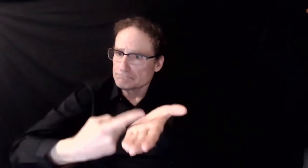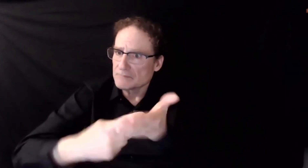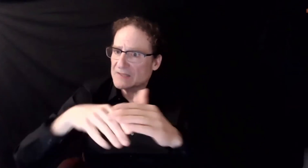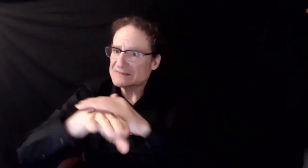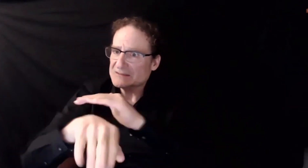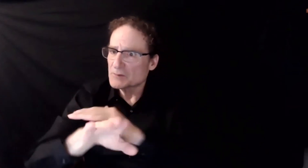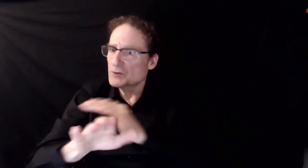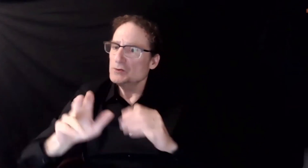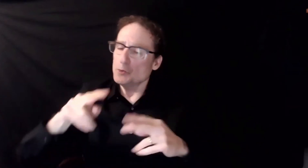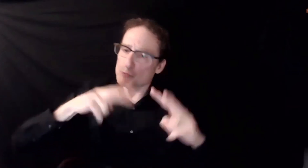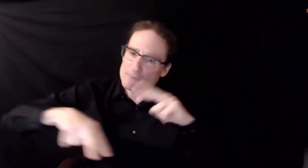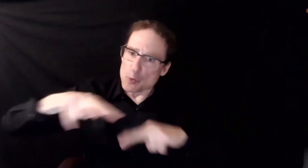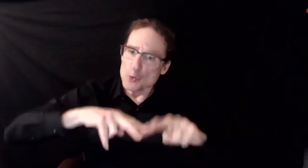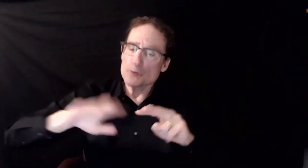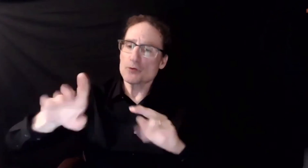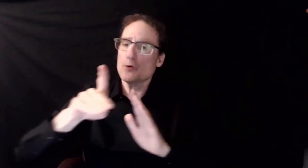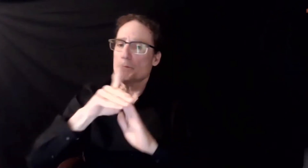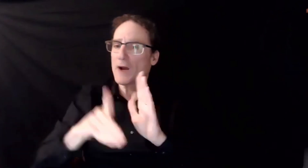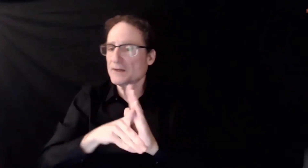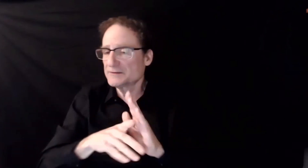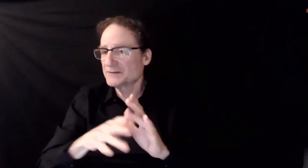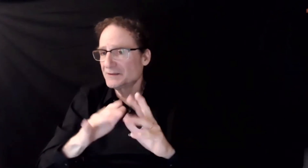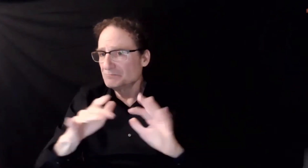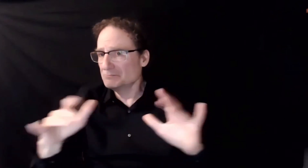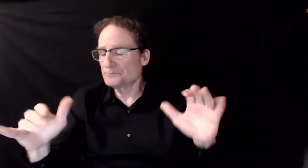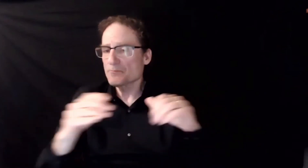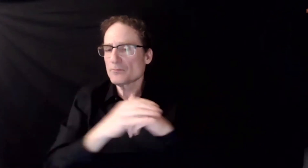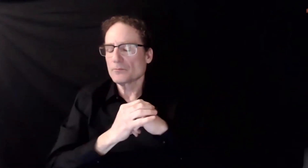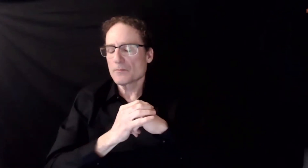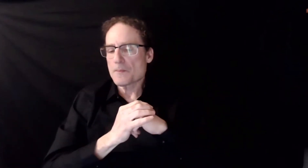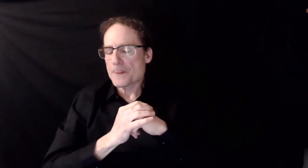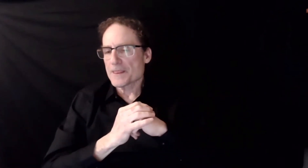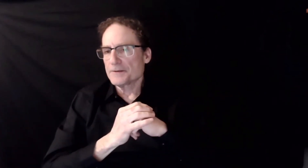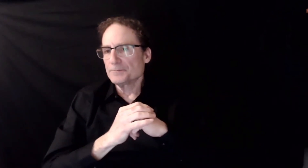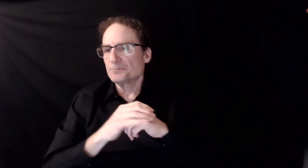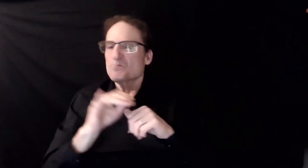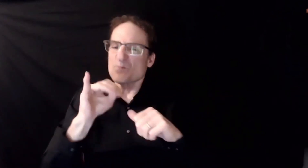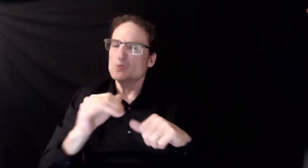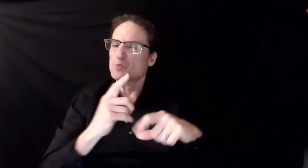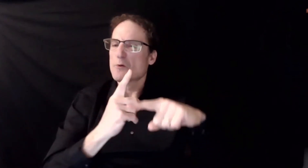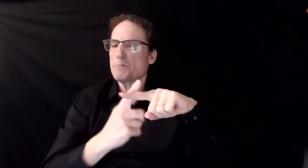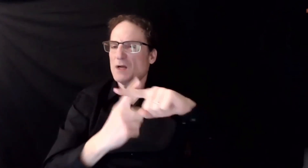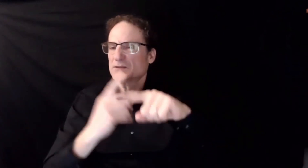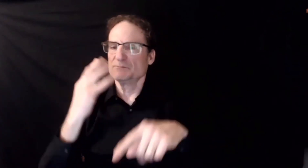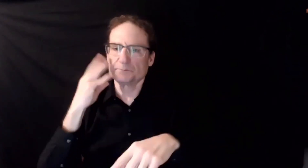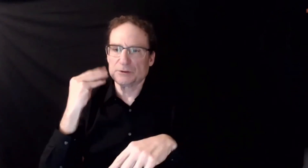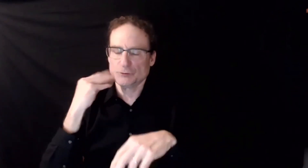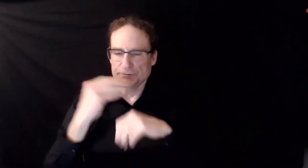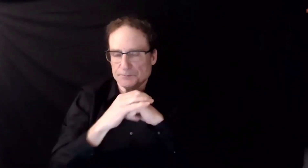and we met with many wardens, and really assessed and reviewed their accessibility, and the policies that they had in place.